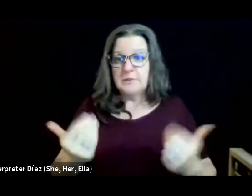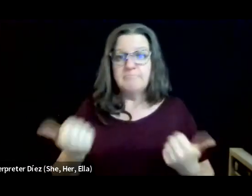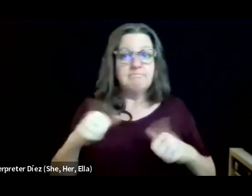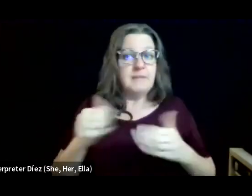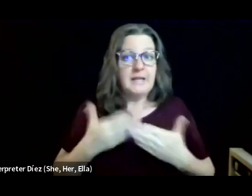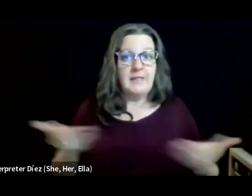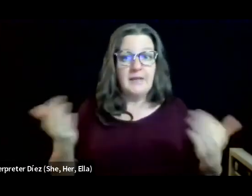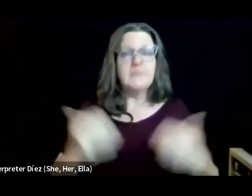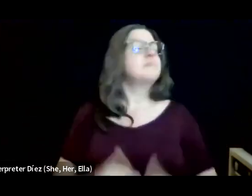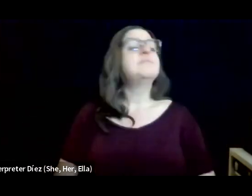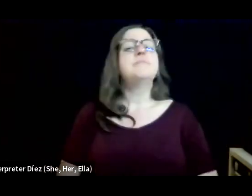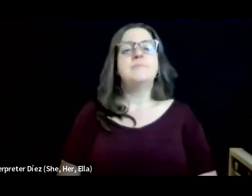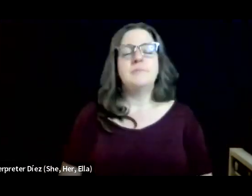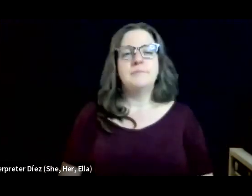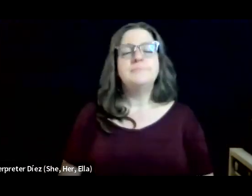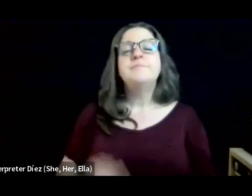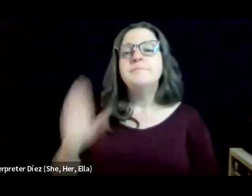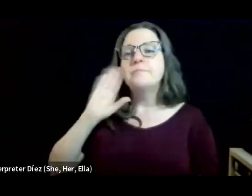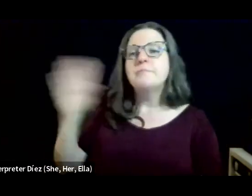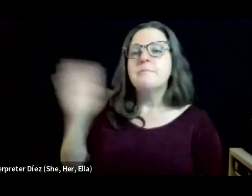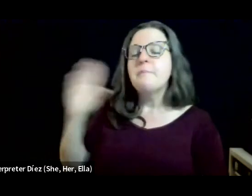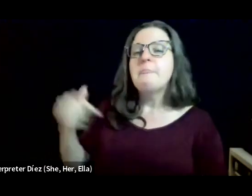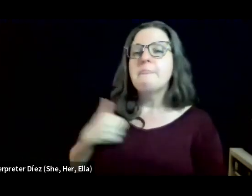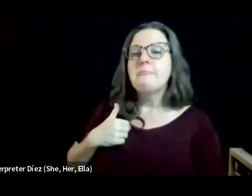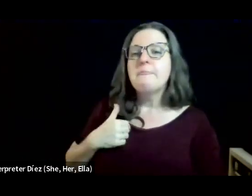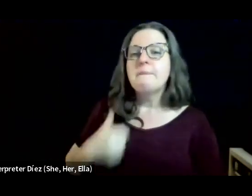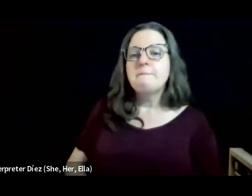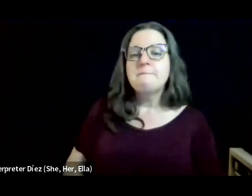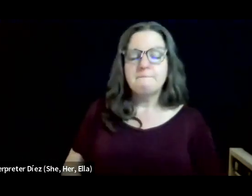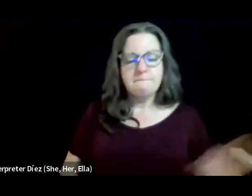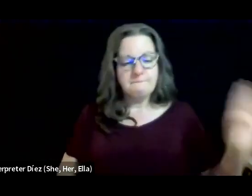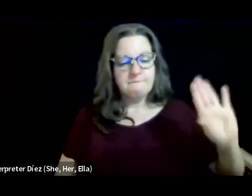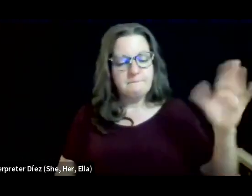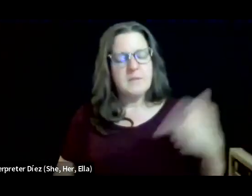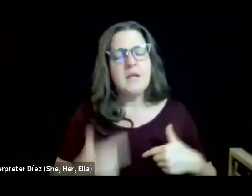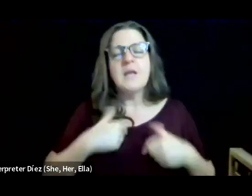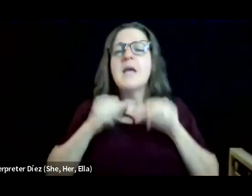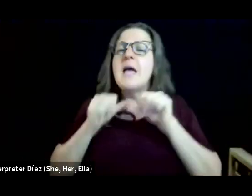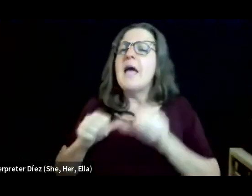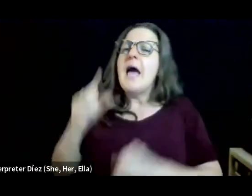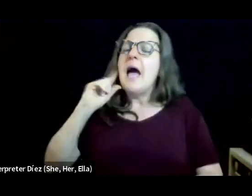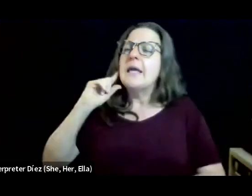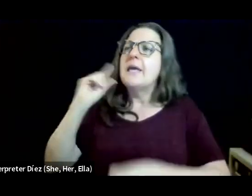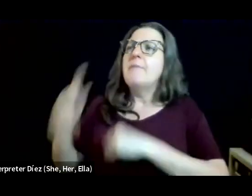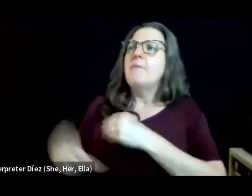Mr. Rives? Hi. [Hi. You know, I keep hearing about 24/25],